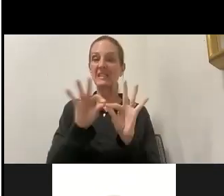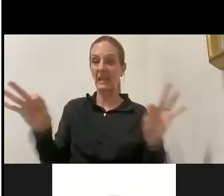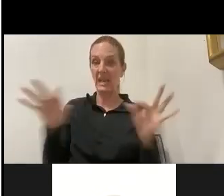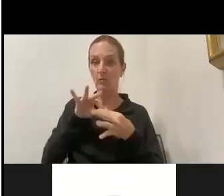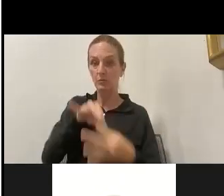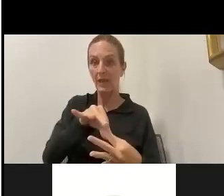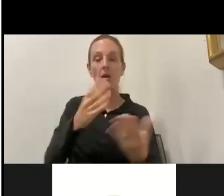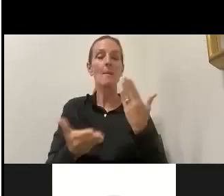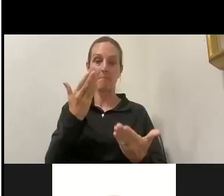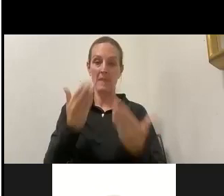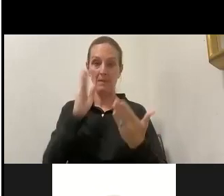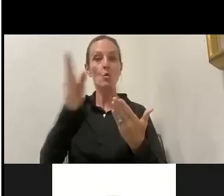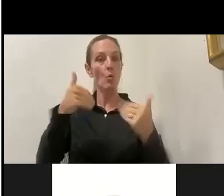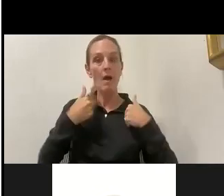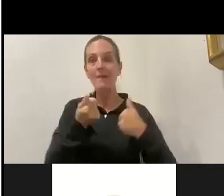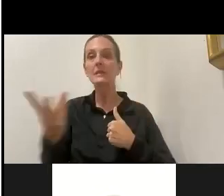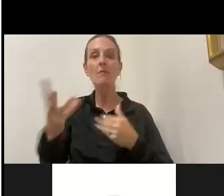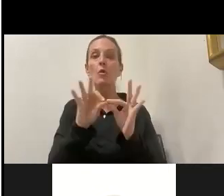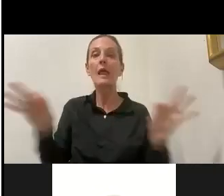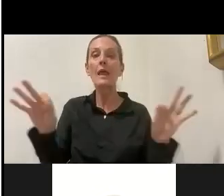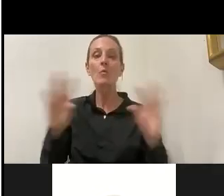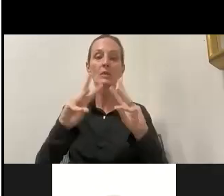language workshops or language classes. The outcome would be